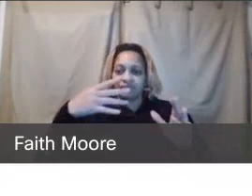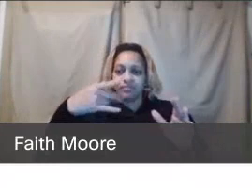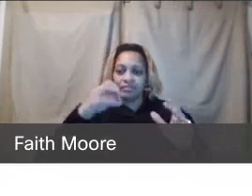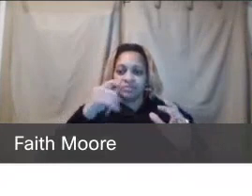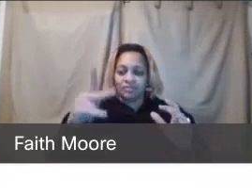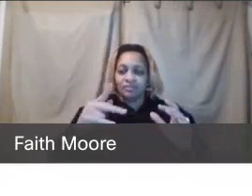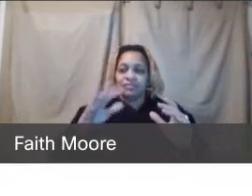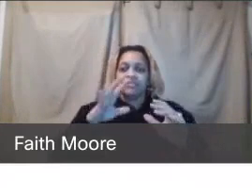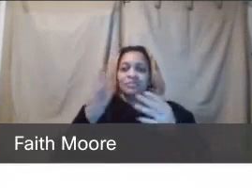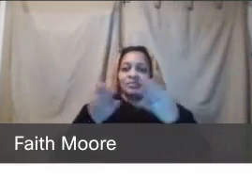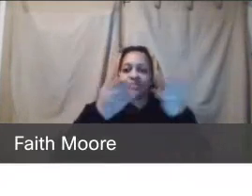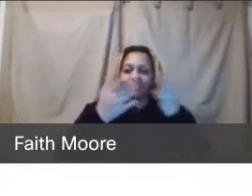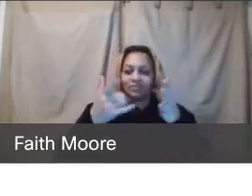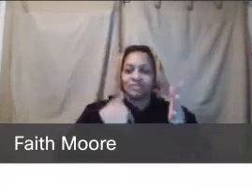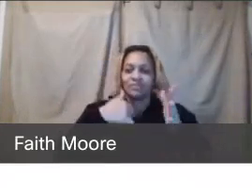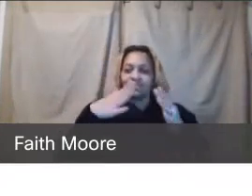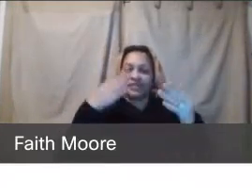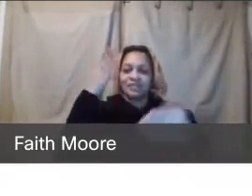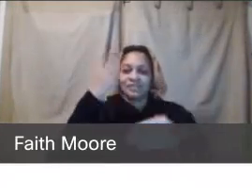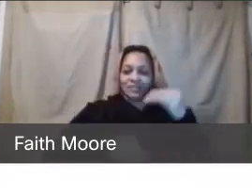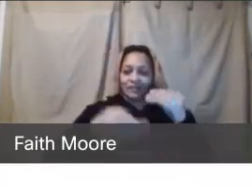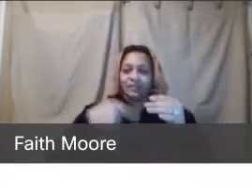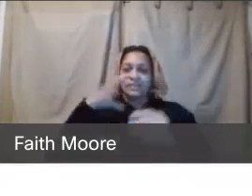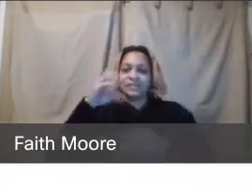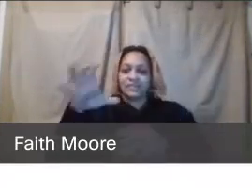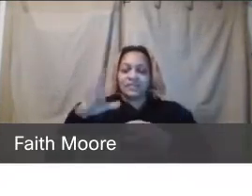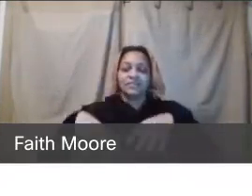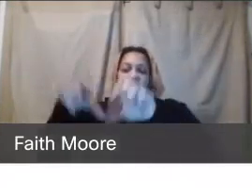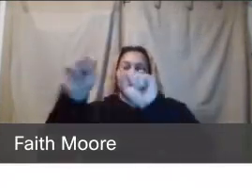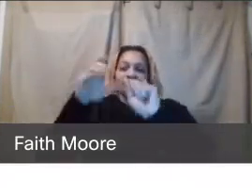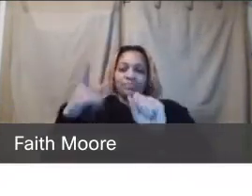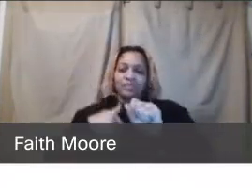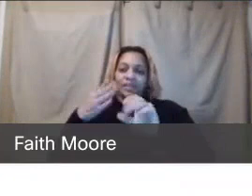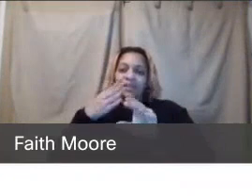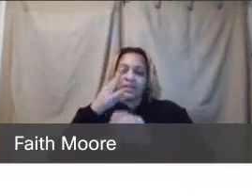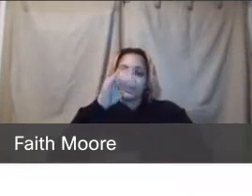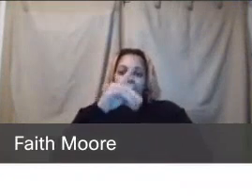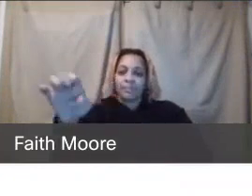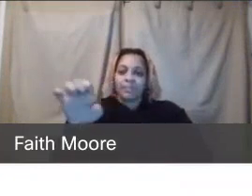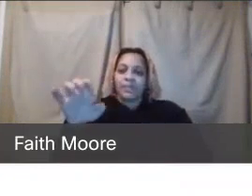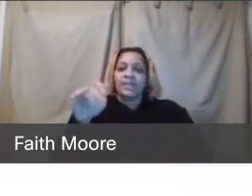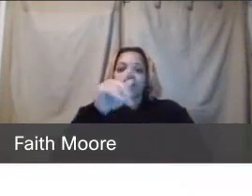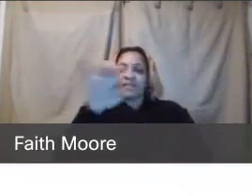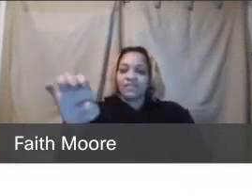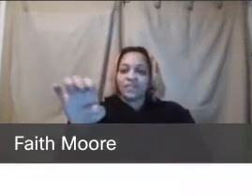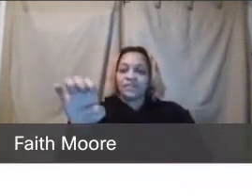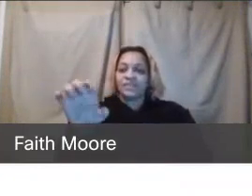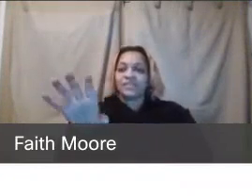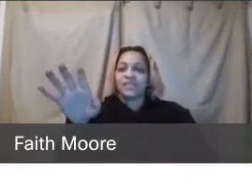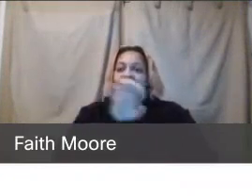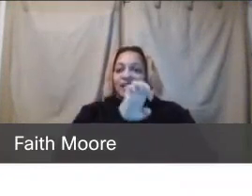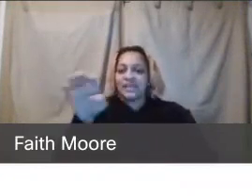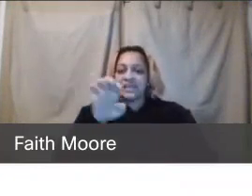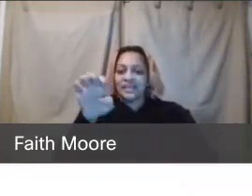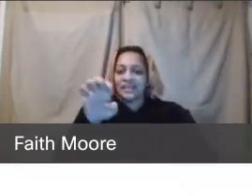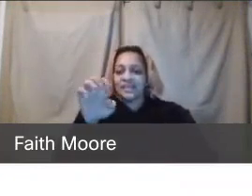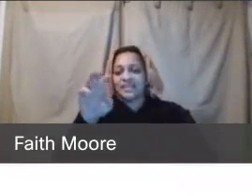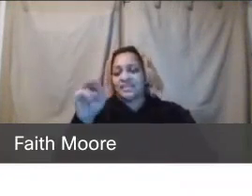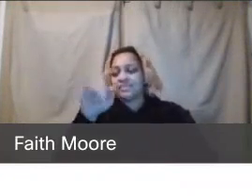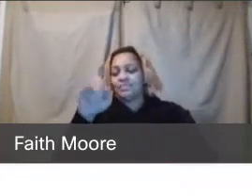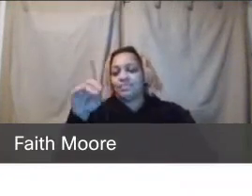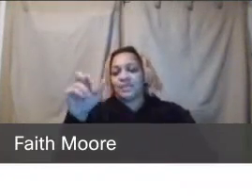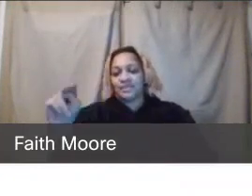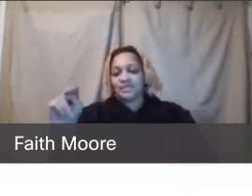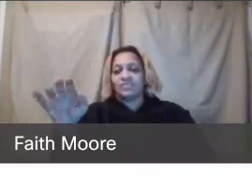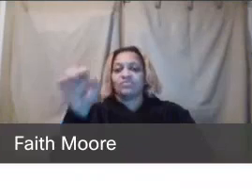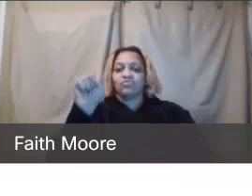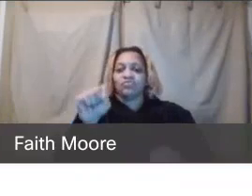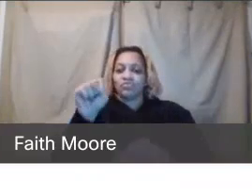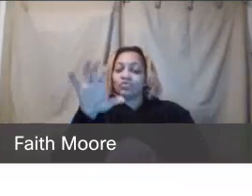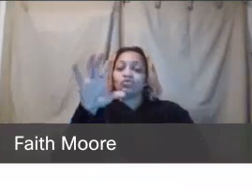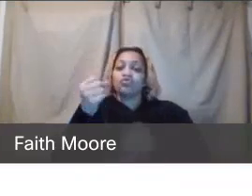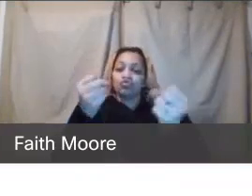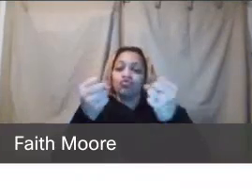Takes responsibility of that portion of a main avenue. They're at East patient drive going. I guess it would be East underneath the railroad bridge 14 street.